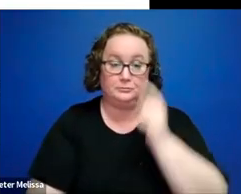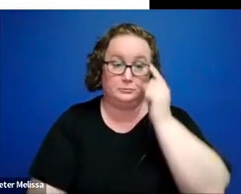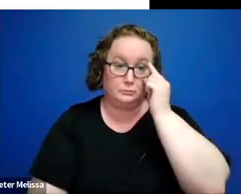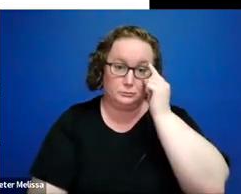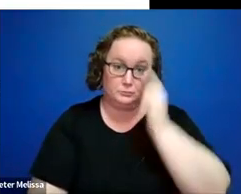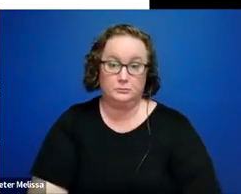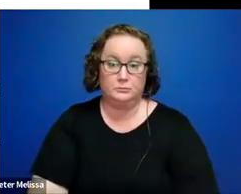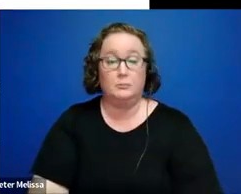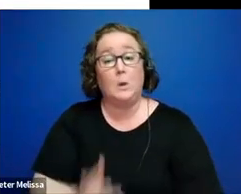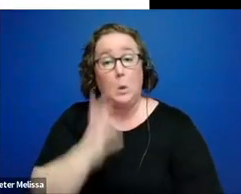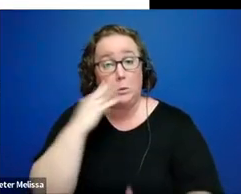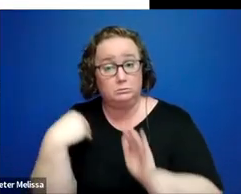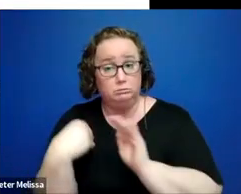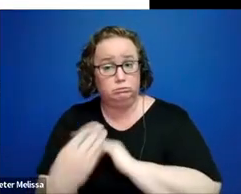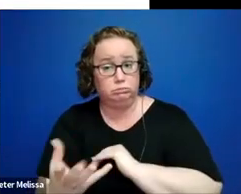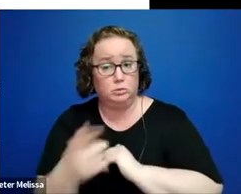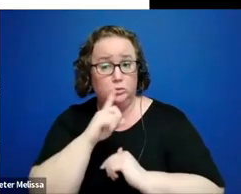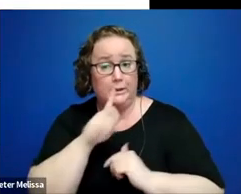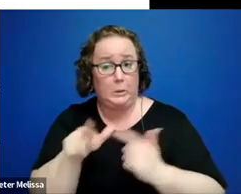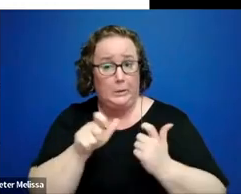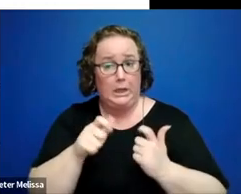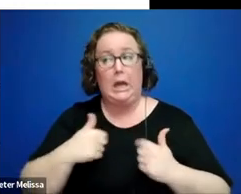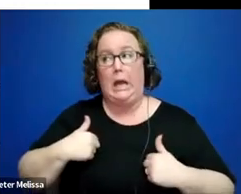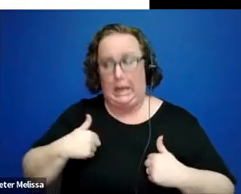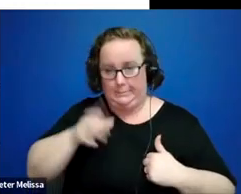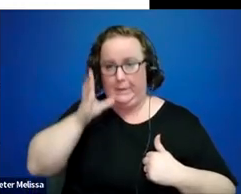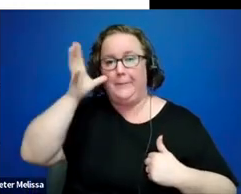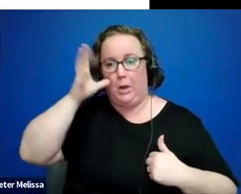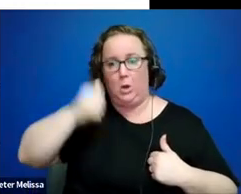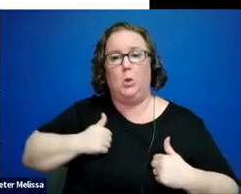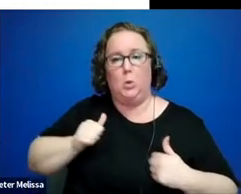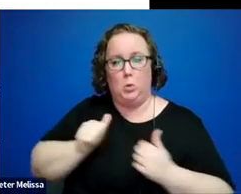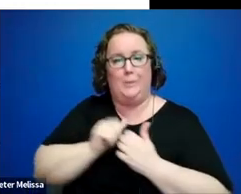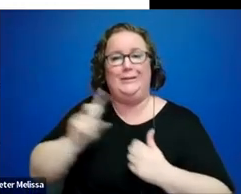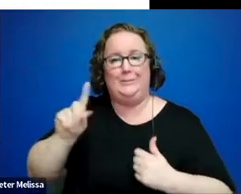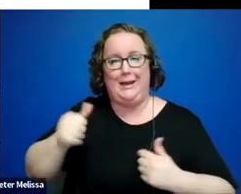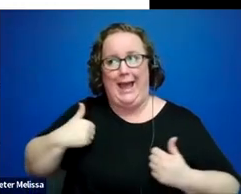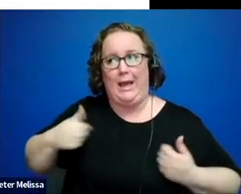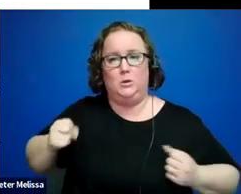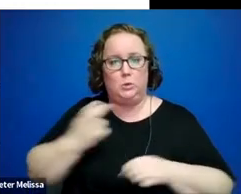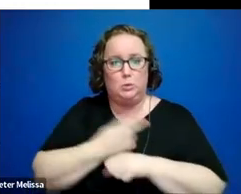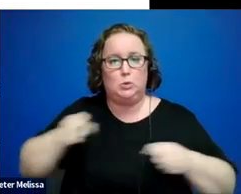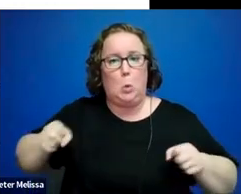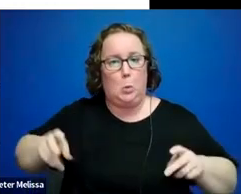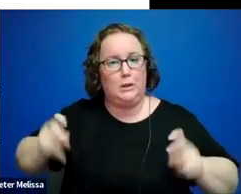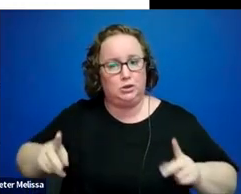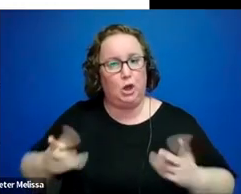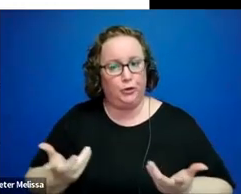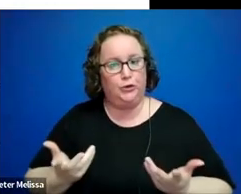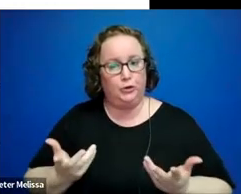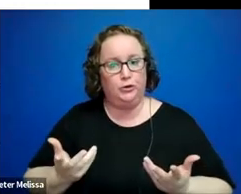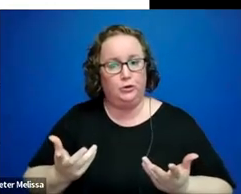disclose very quickly, I'm a parent with a disability, I'm using a wheelchair. So I come to this particular